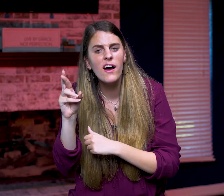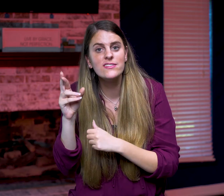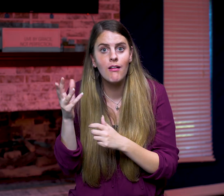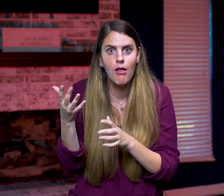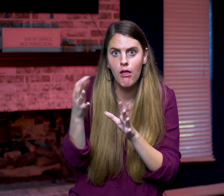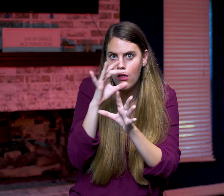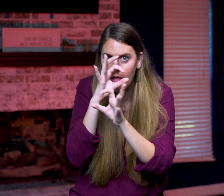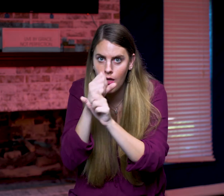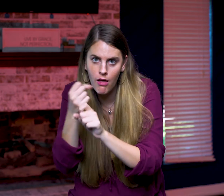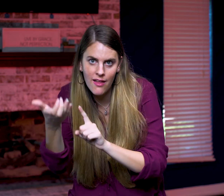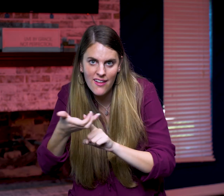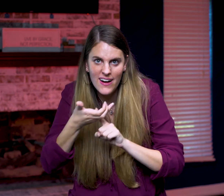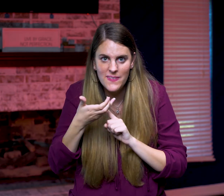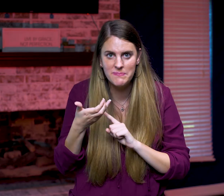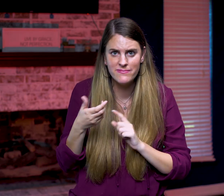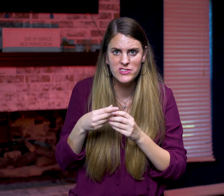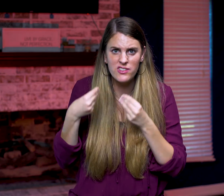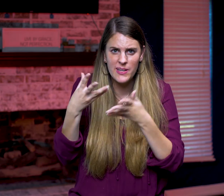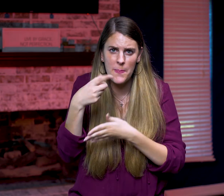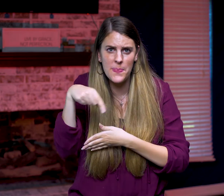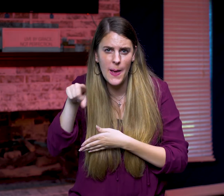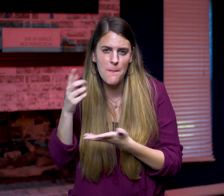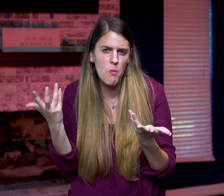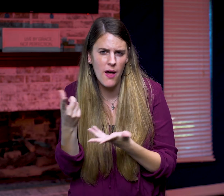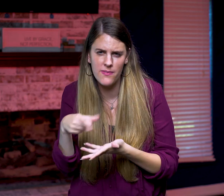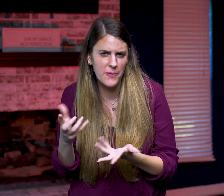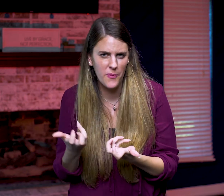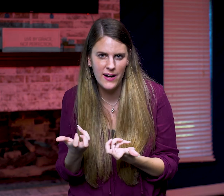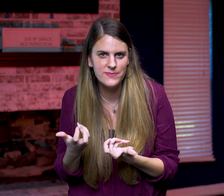to give them what they want.